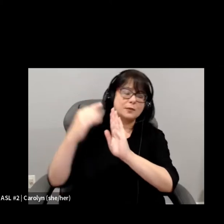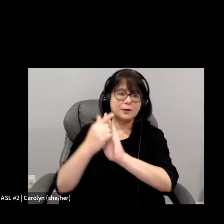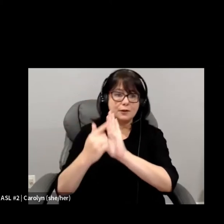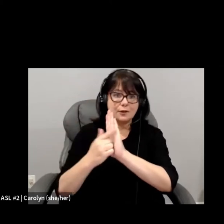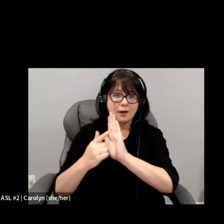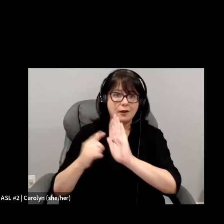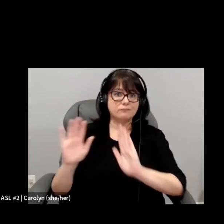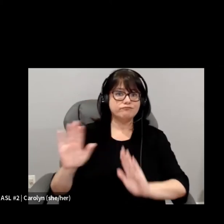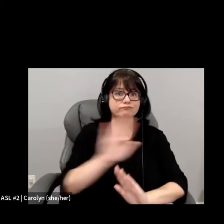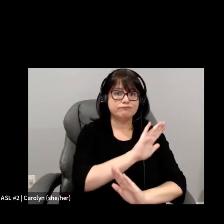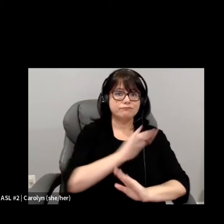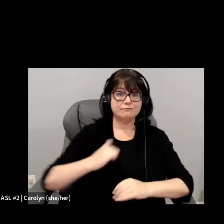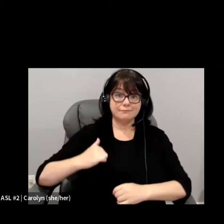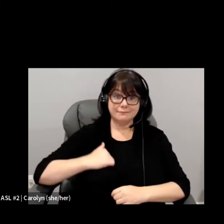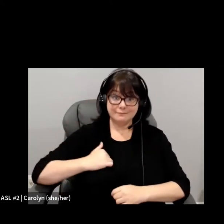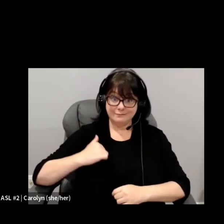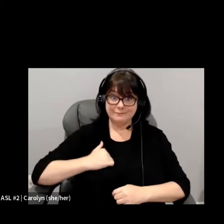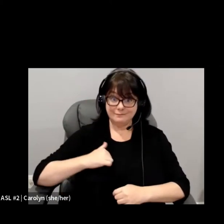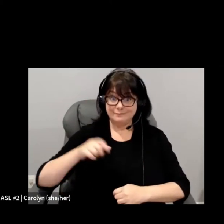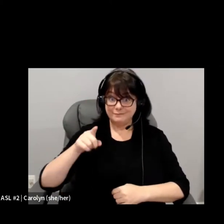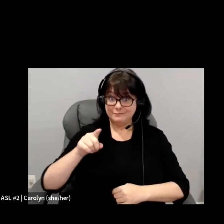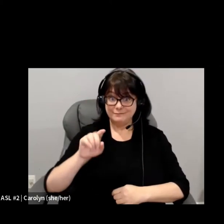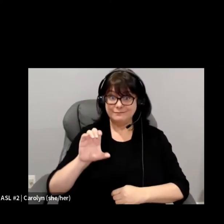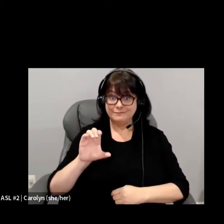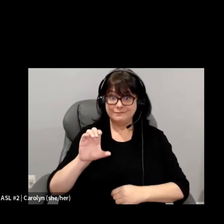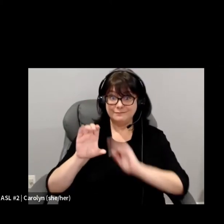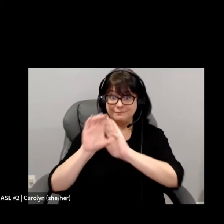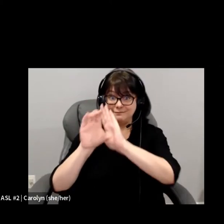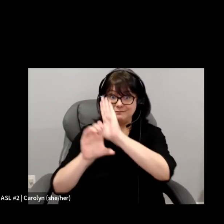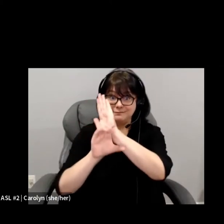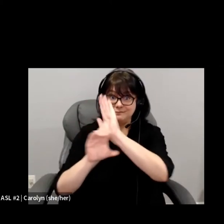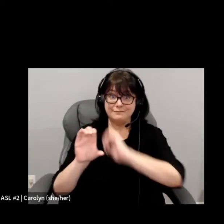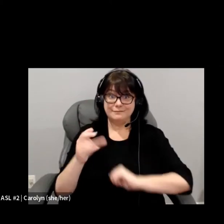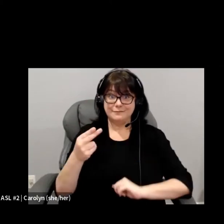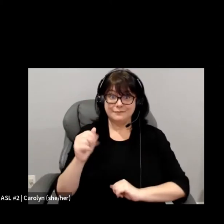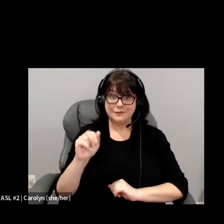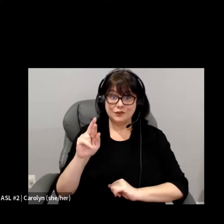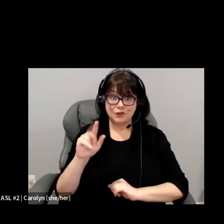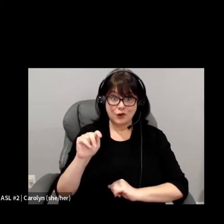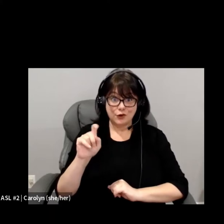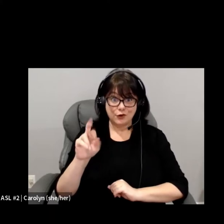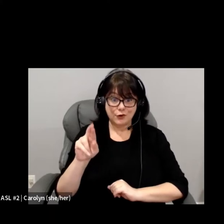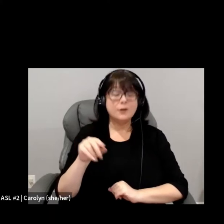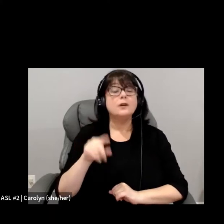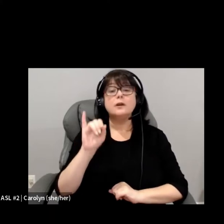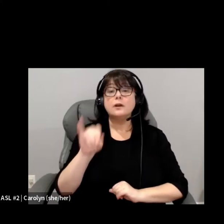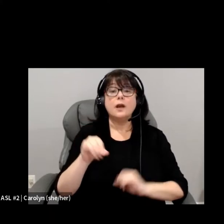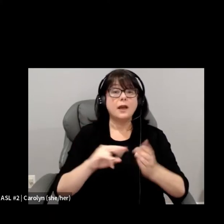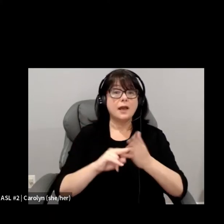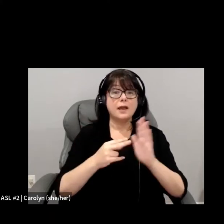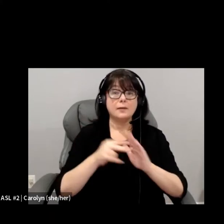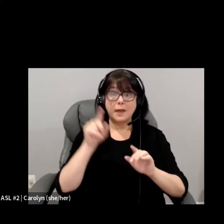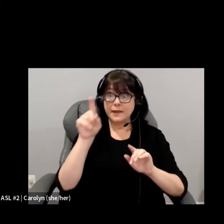TOGETHER, THESE TWO LEGISLATIVE DEVELOPMENTS HERALDED A PROMISE OF FULL PARTICIPATION OF